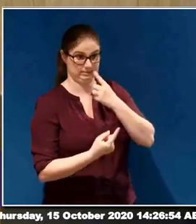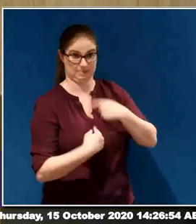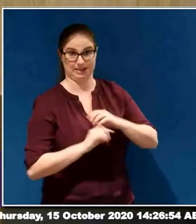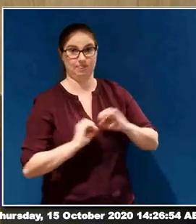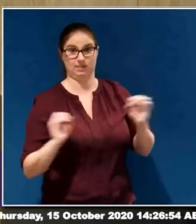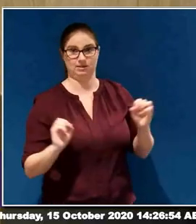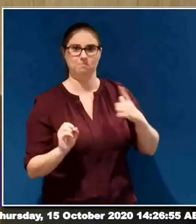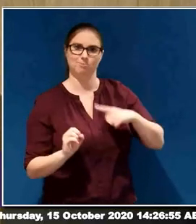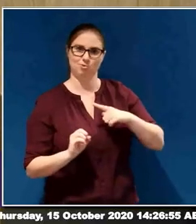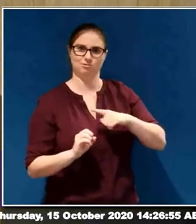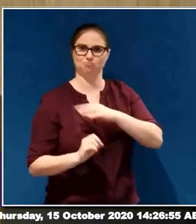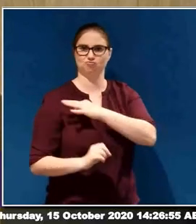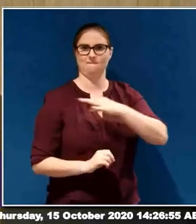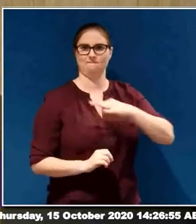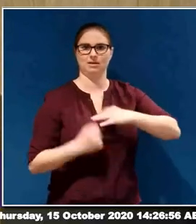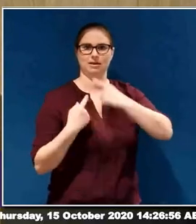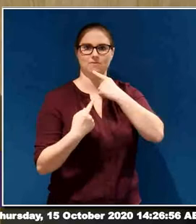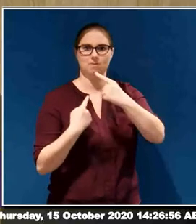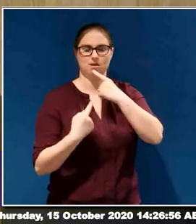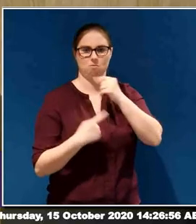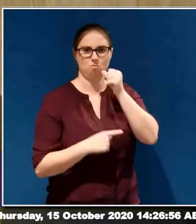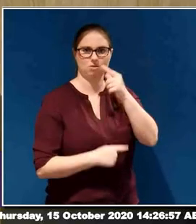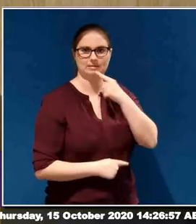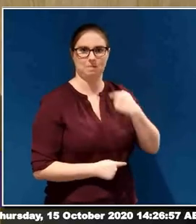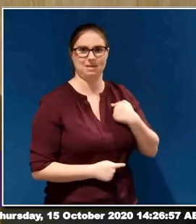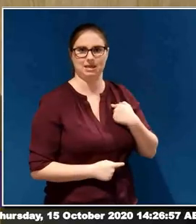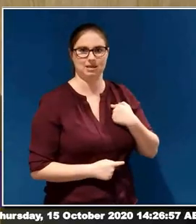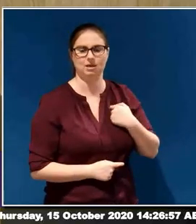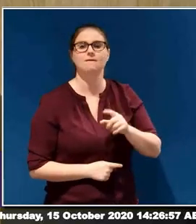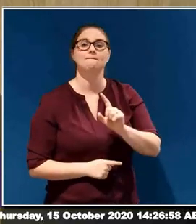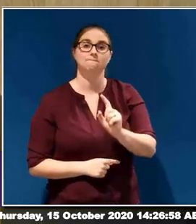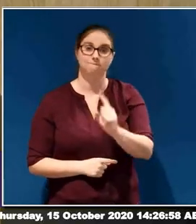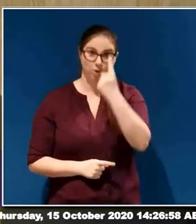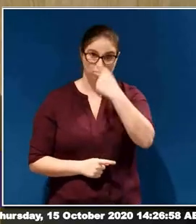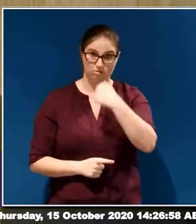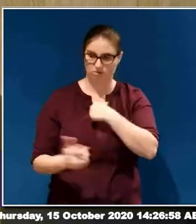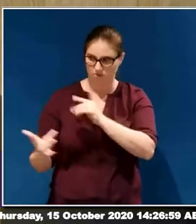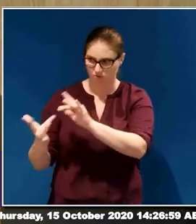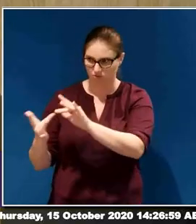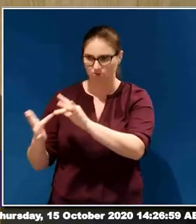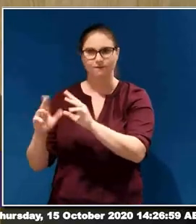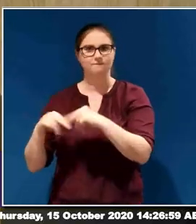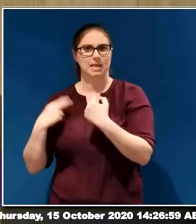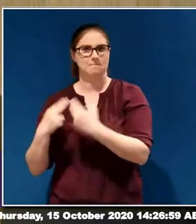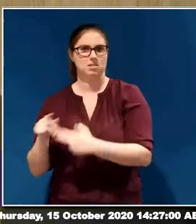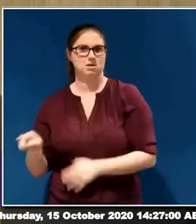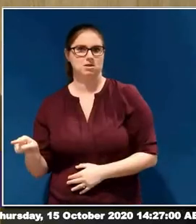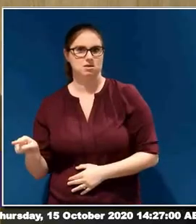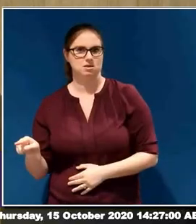they're going, because you don't always get exact information from schools or whoever you talk to might not know.